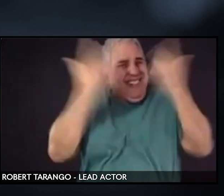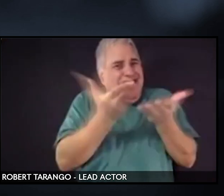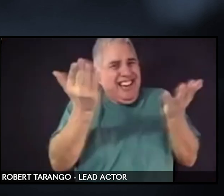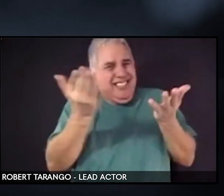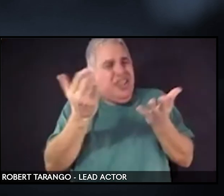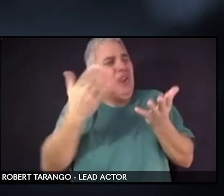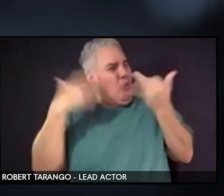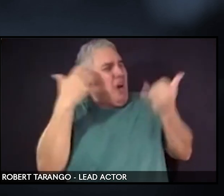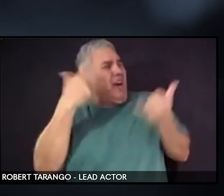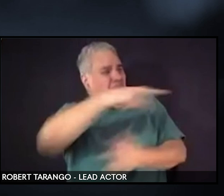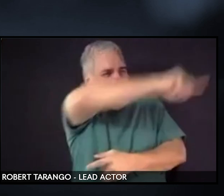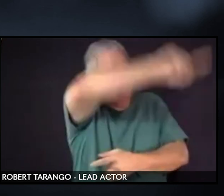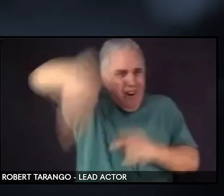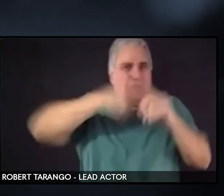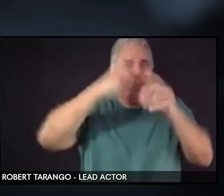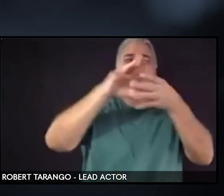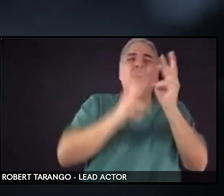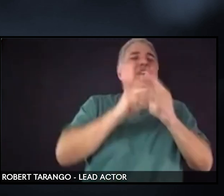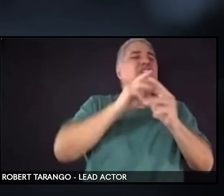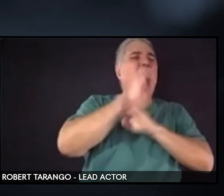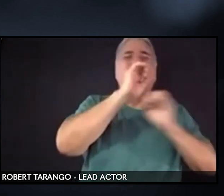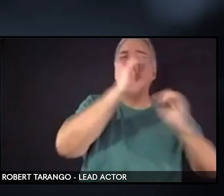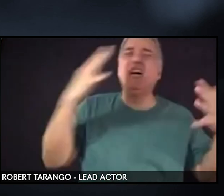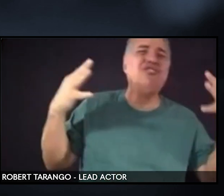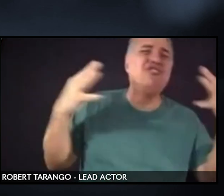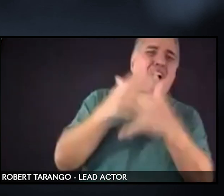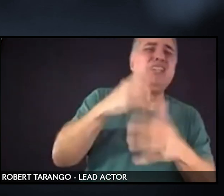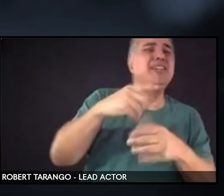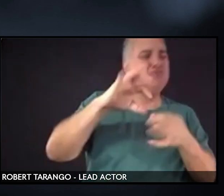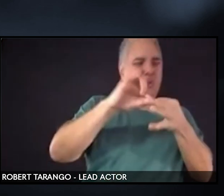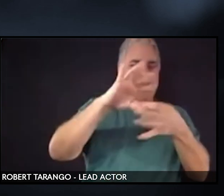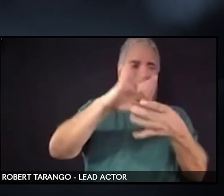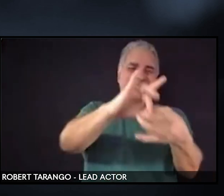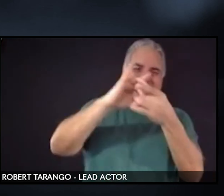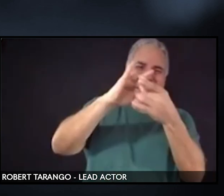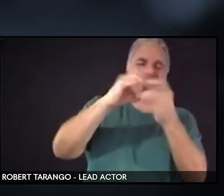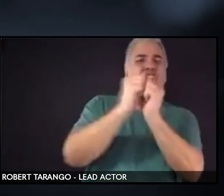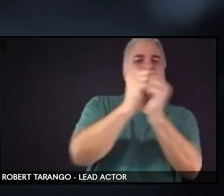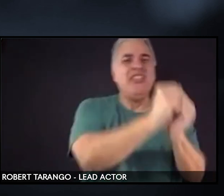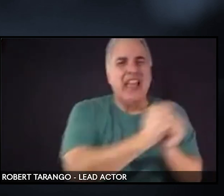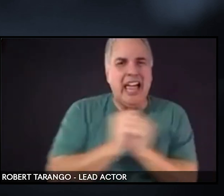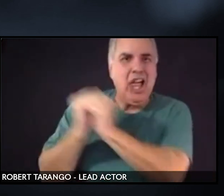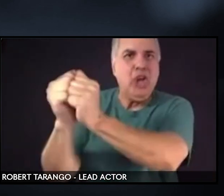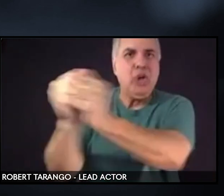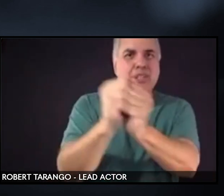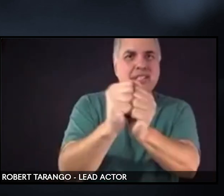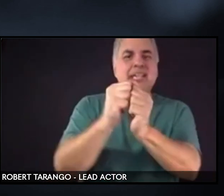regardless. Go on and live your life and that we can of do it together and don't